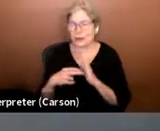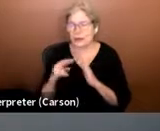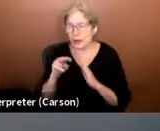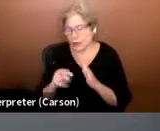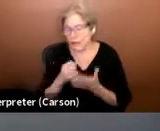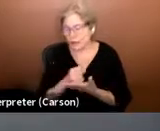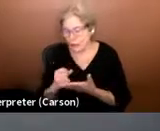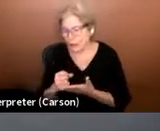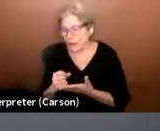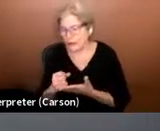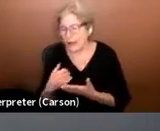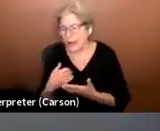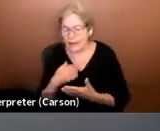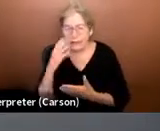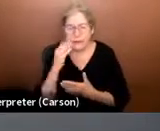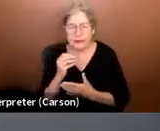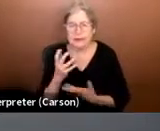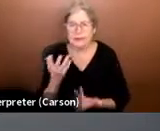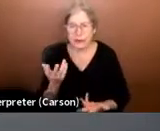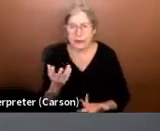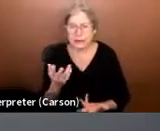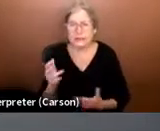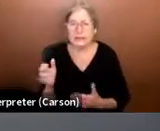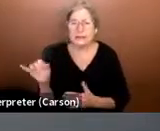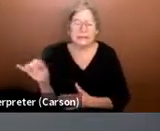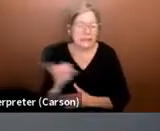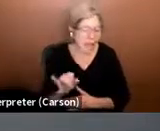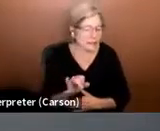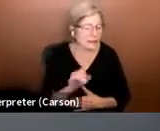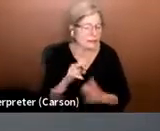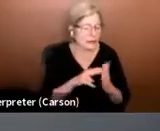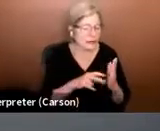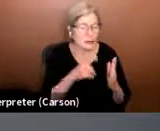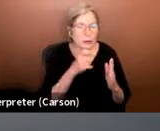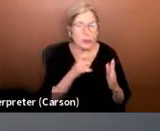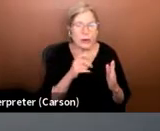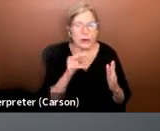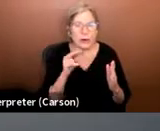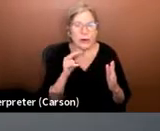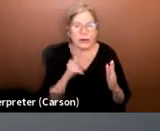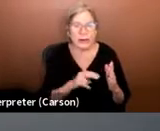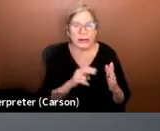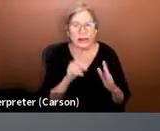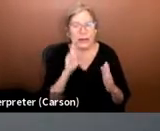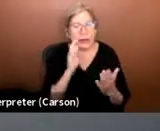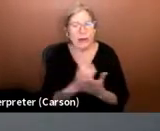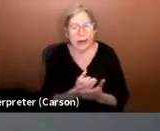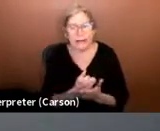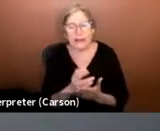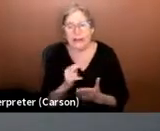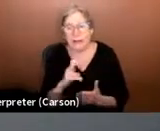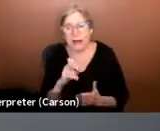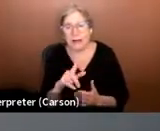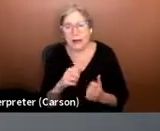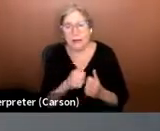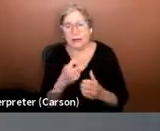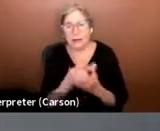experience that was equivalent to readers who were looking at the graphic novel with both text and art in